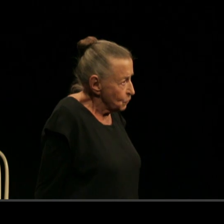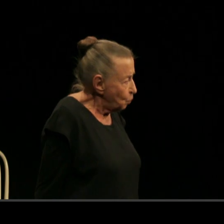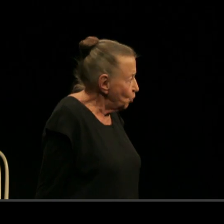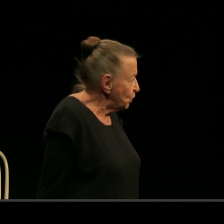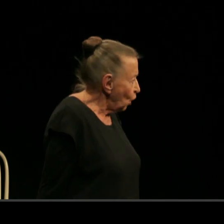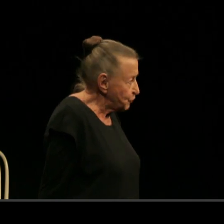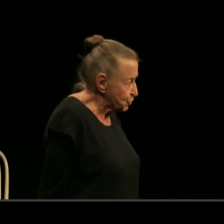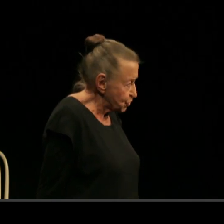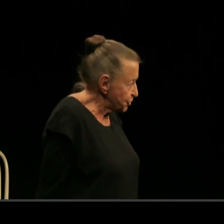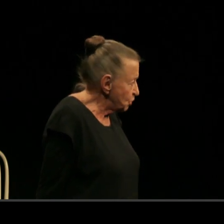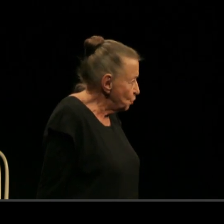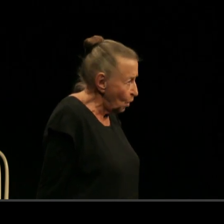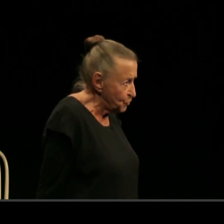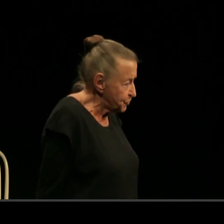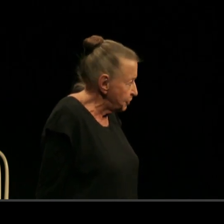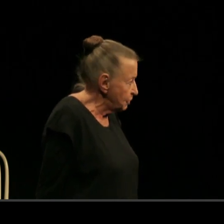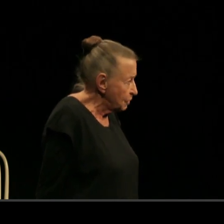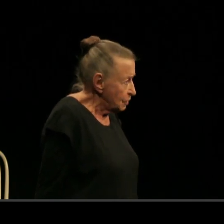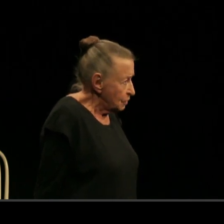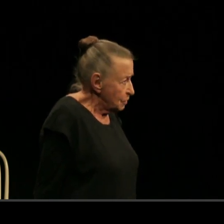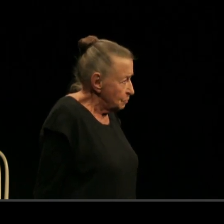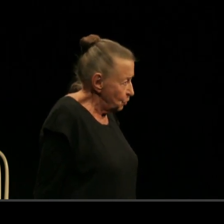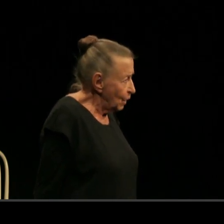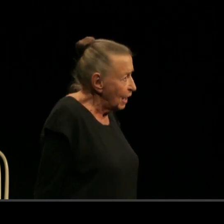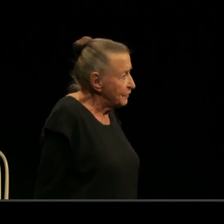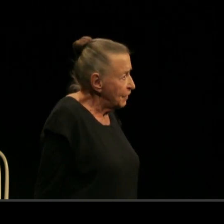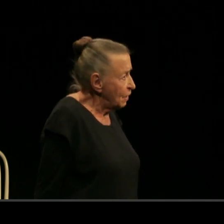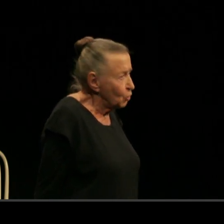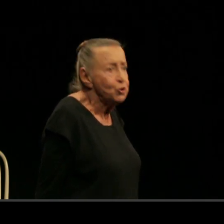While there was talk of bringing back the nation,